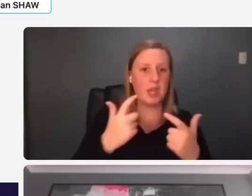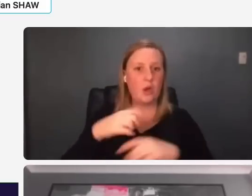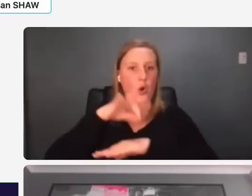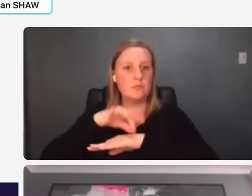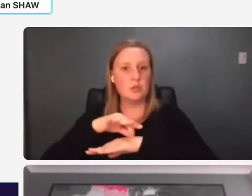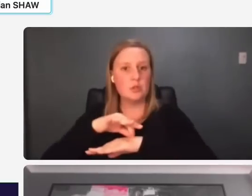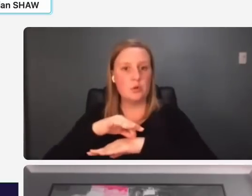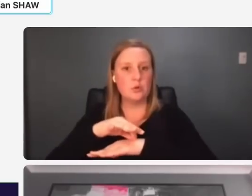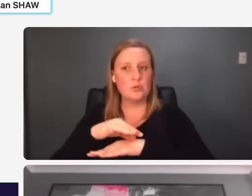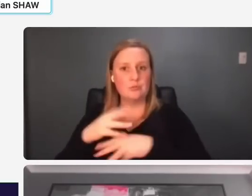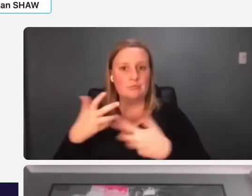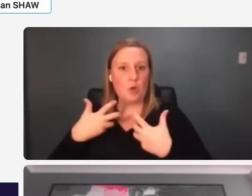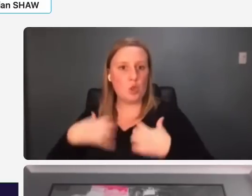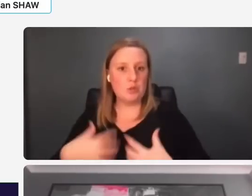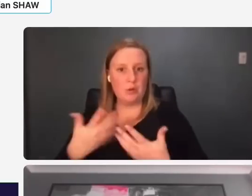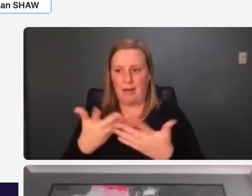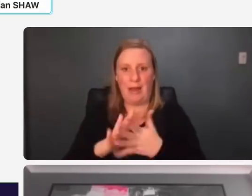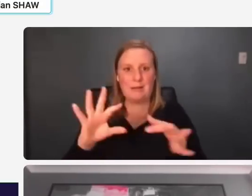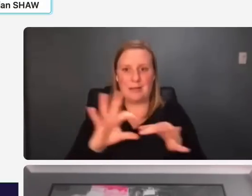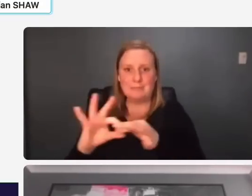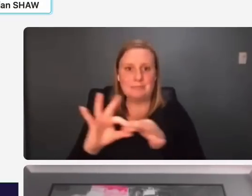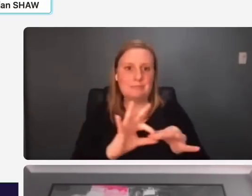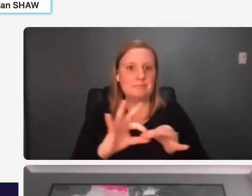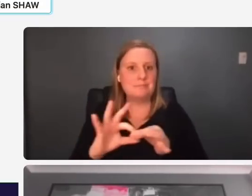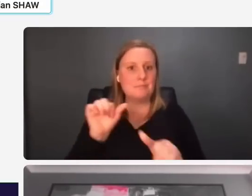The states are as people will probably appreciate very worried that there are a number of people in